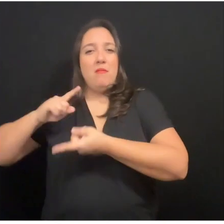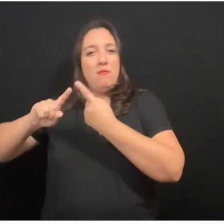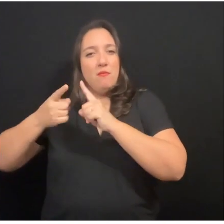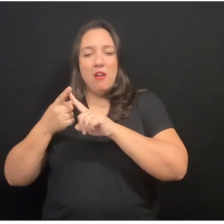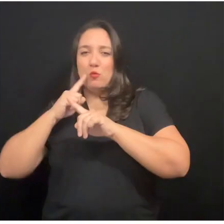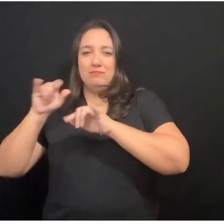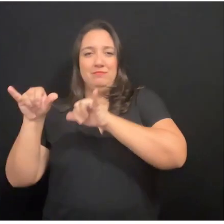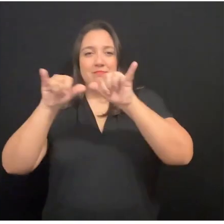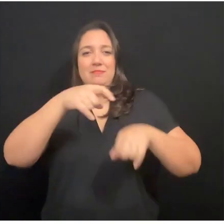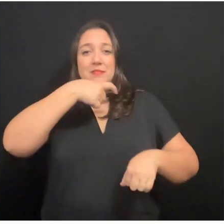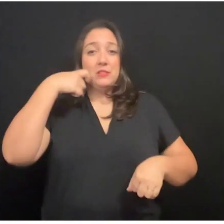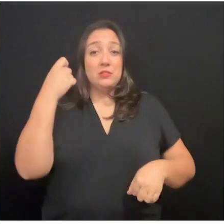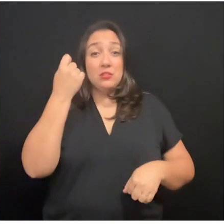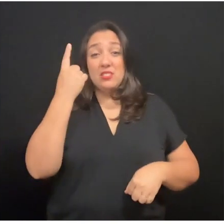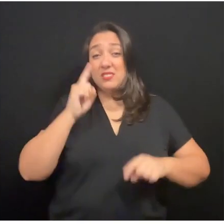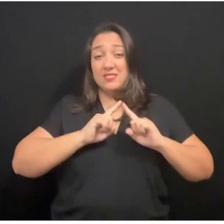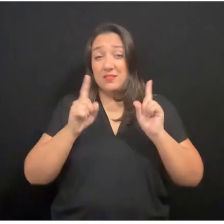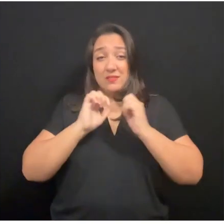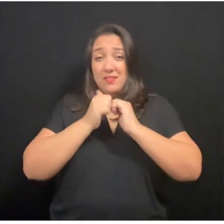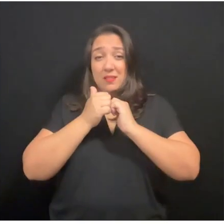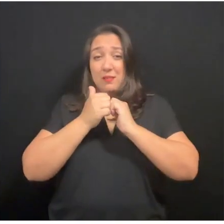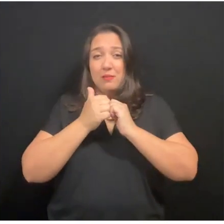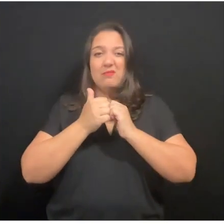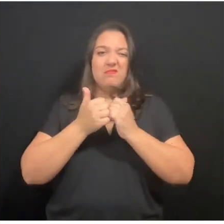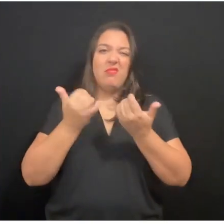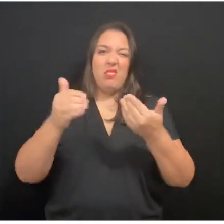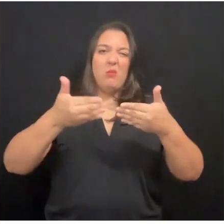The only difference is that wall.